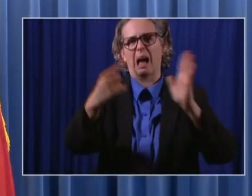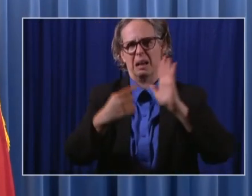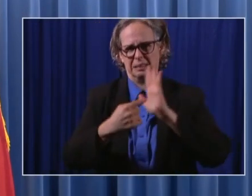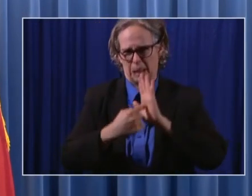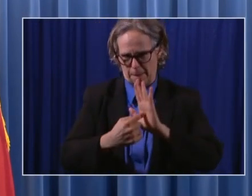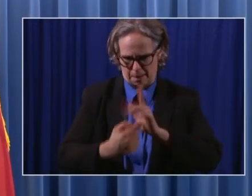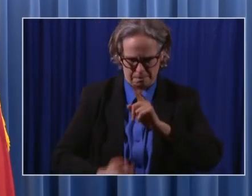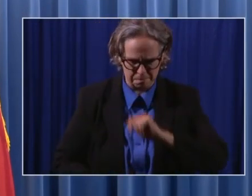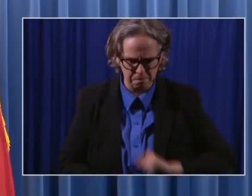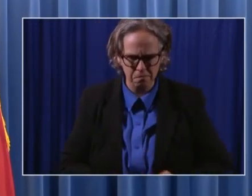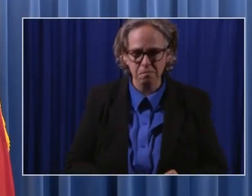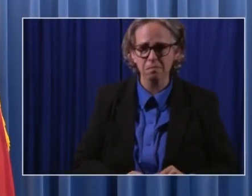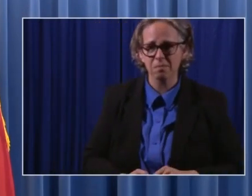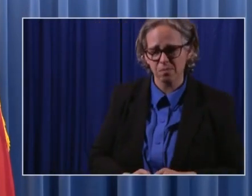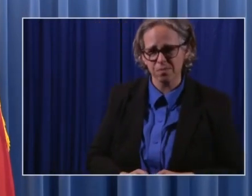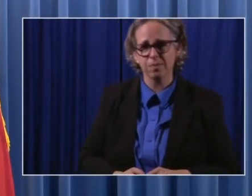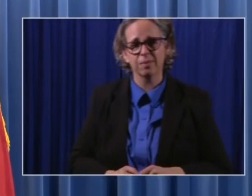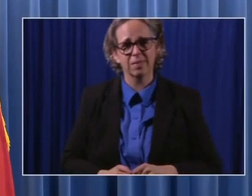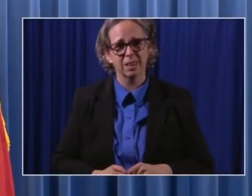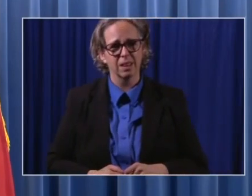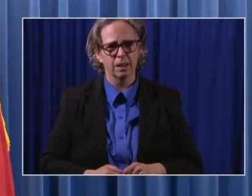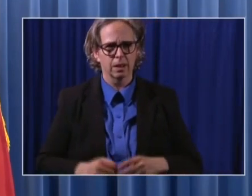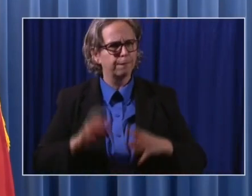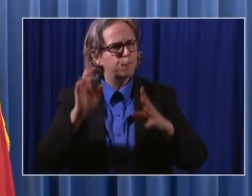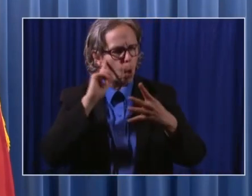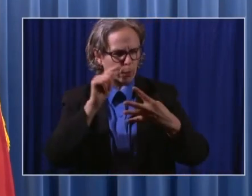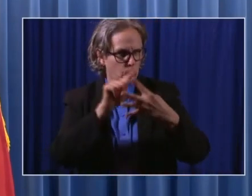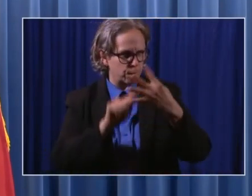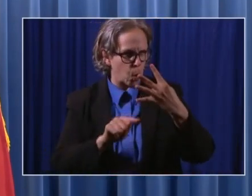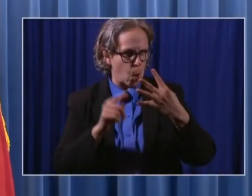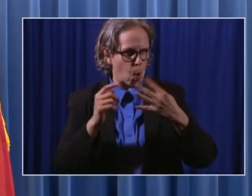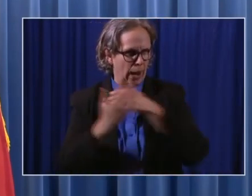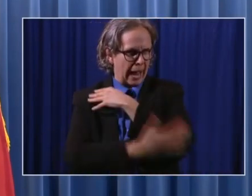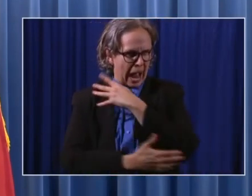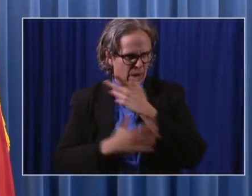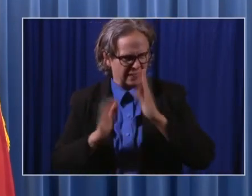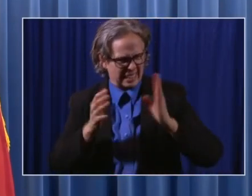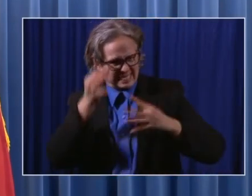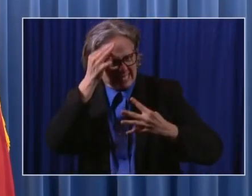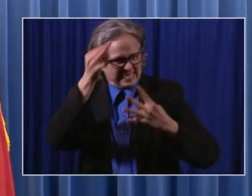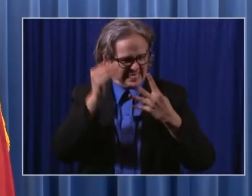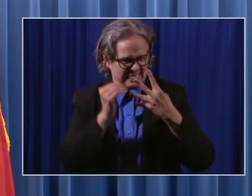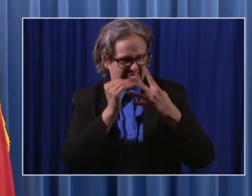THERE REMAIN CLOSE TO THE CDC DEFINITION OF WHERE YOU HAVE A